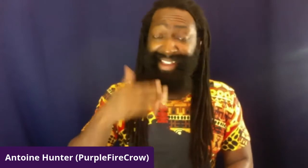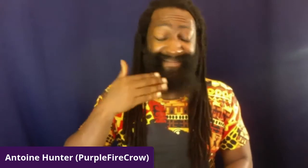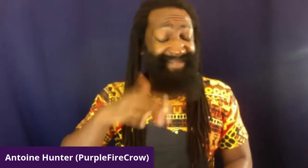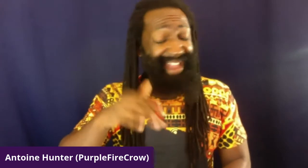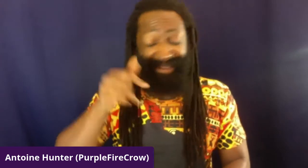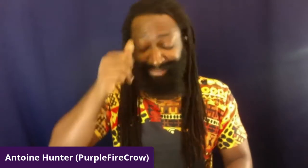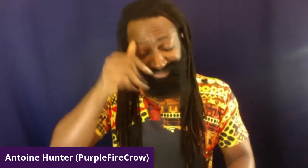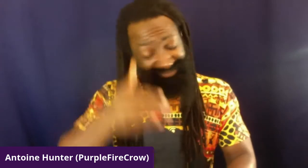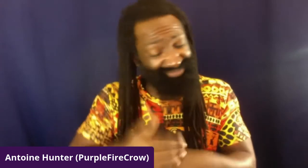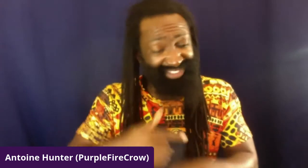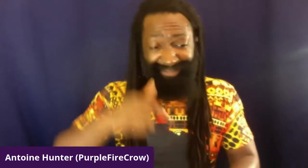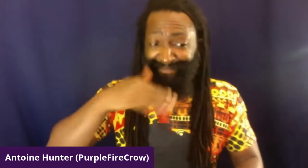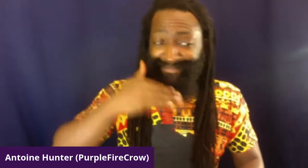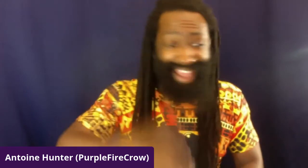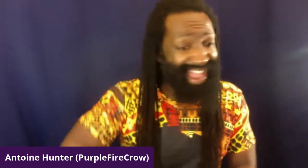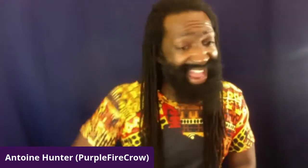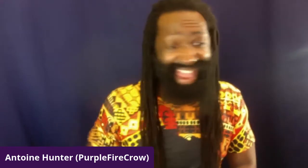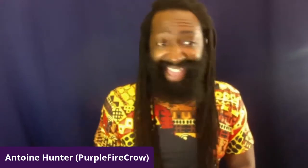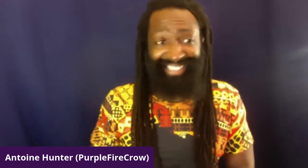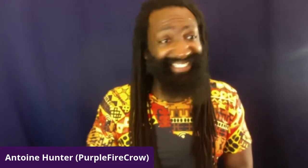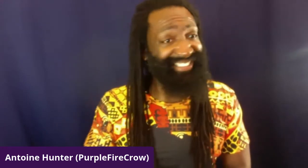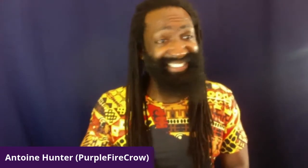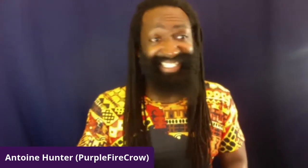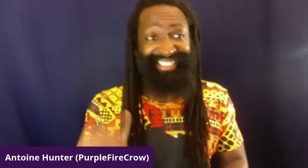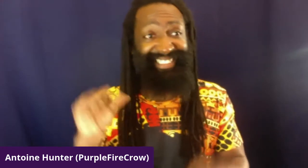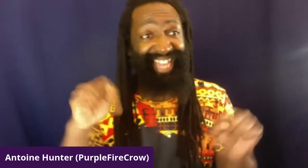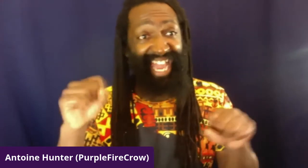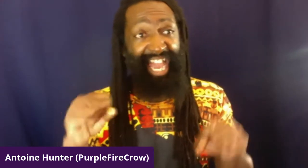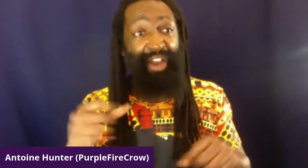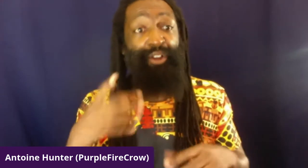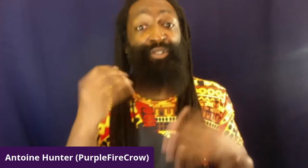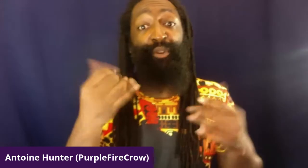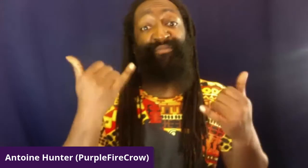And he is a bad mother shut your mouse.